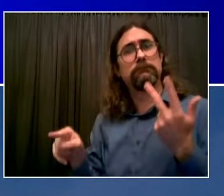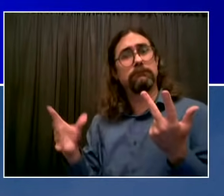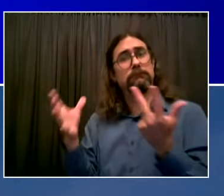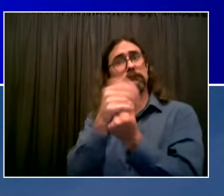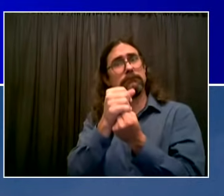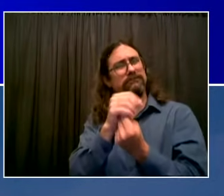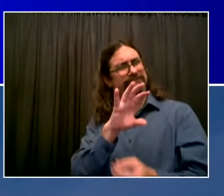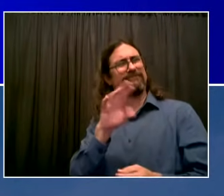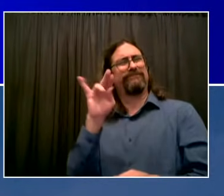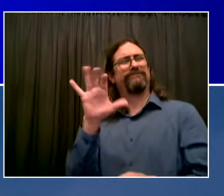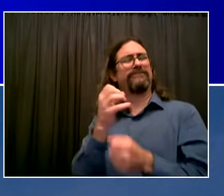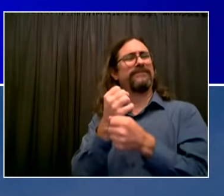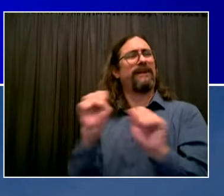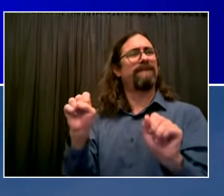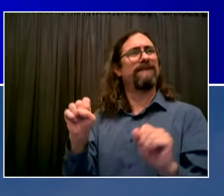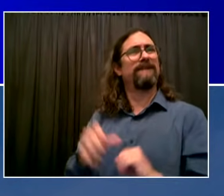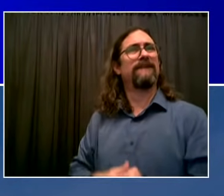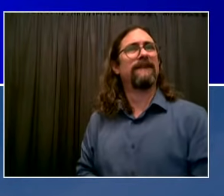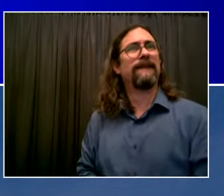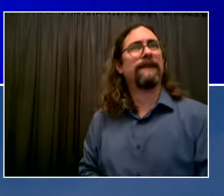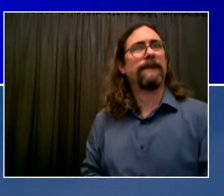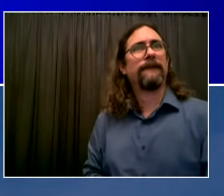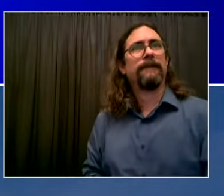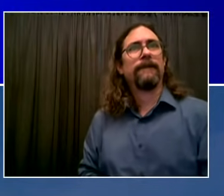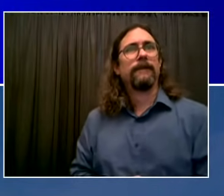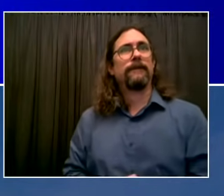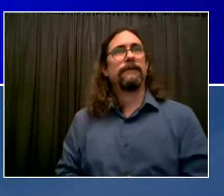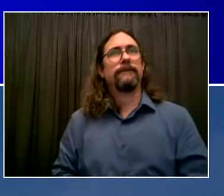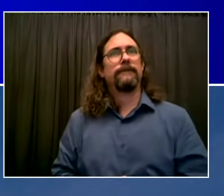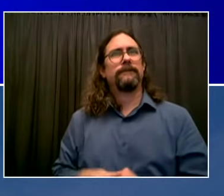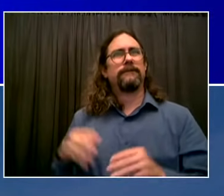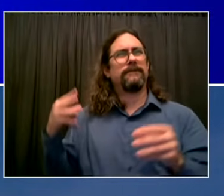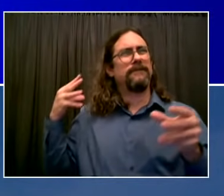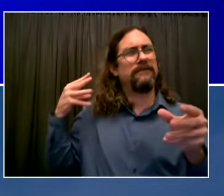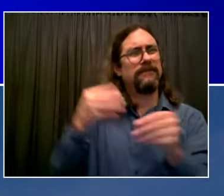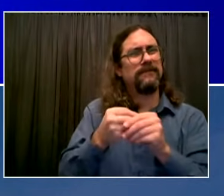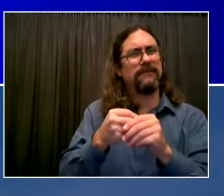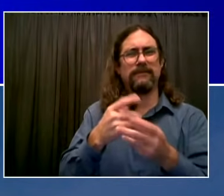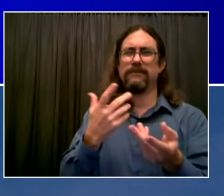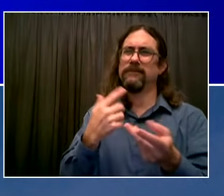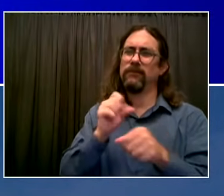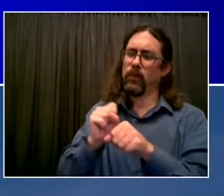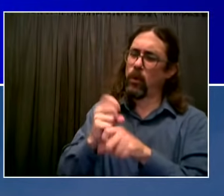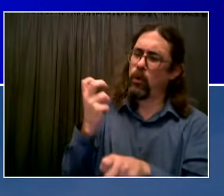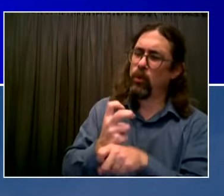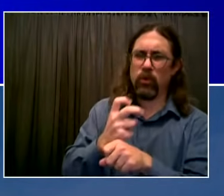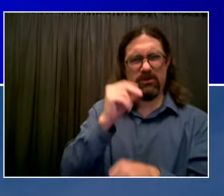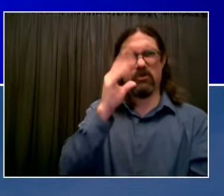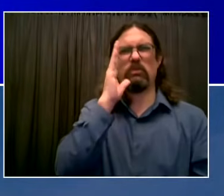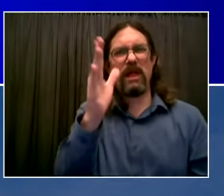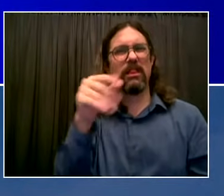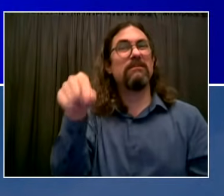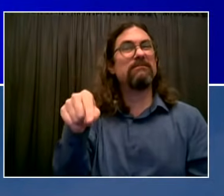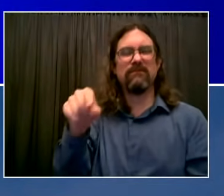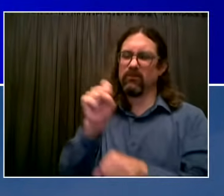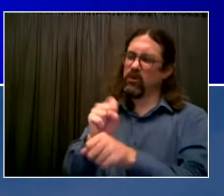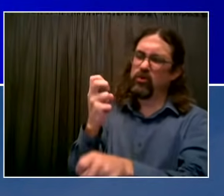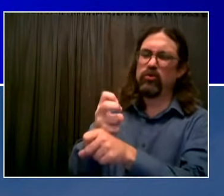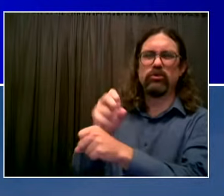WE'RE GOING TO DO EVERYTHING THAT WE CAN TO ENSURE THEY DO NOTy GETo THEIR WAY AND GUNS ARE NOT MORE PRESENT TONHE STREETS OF NEW